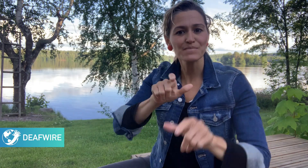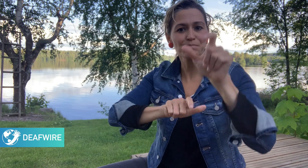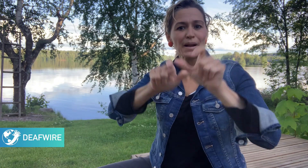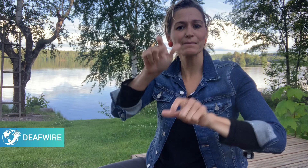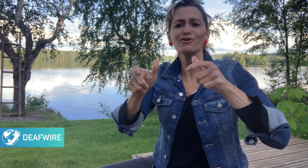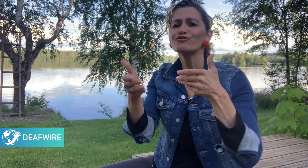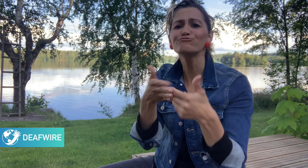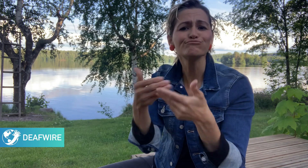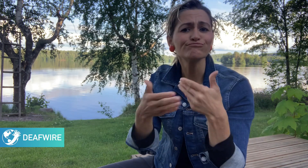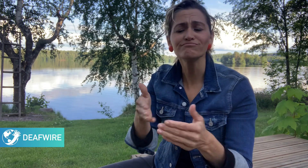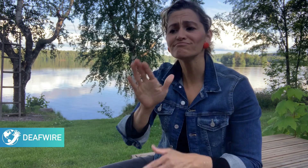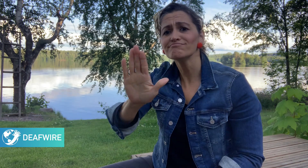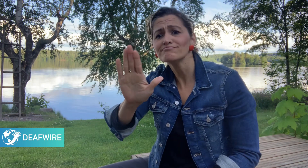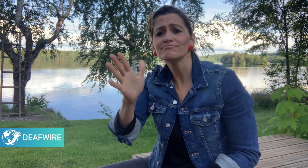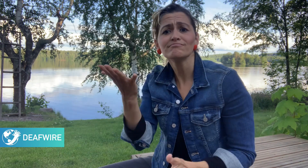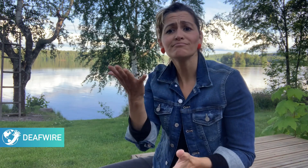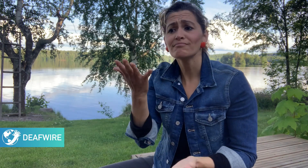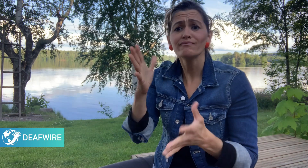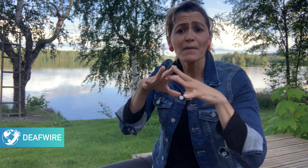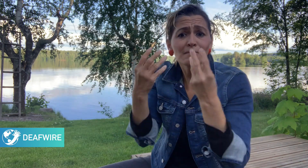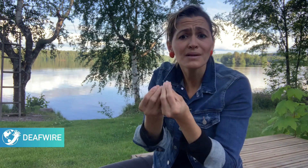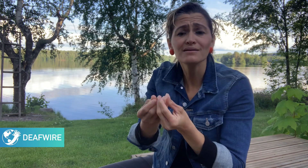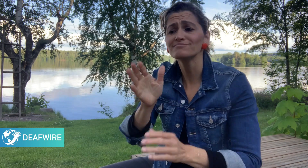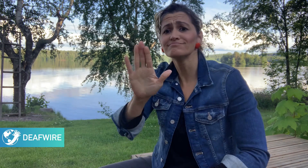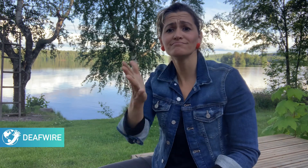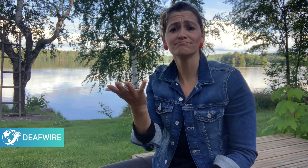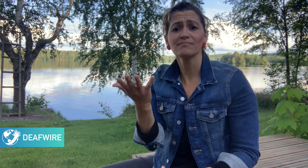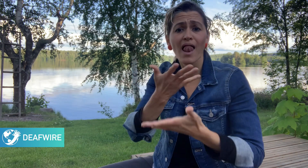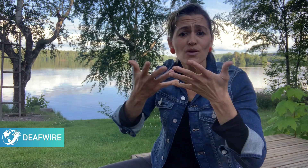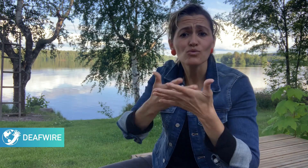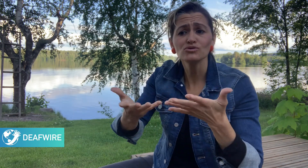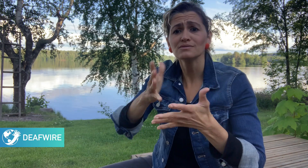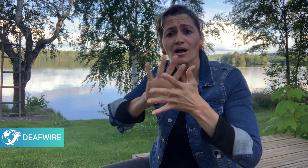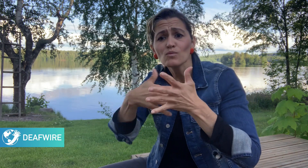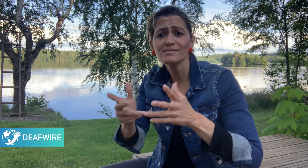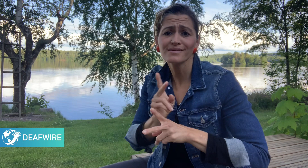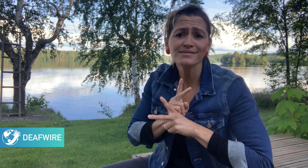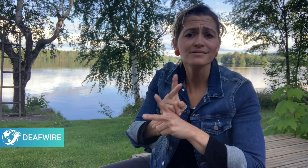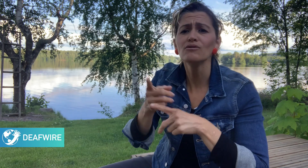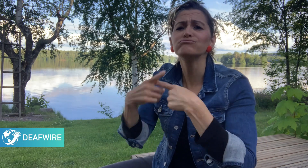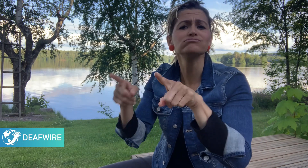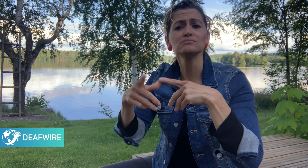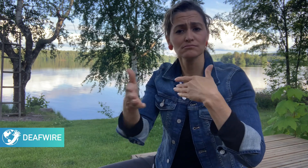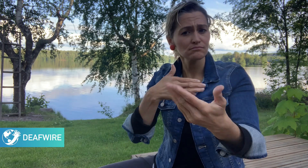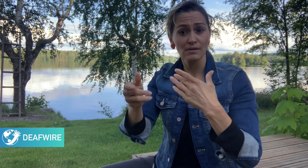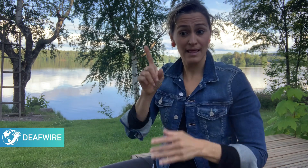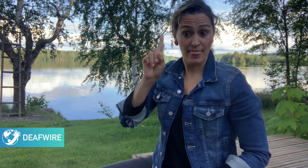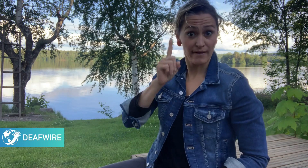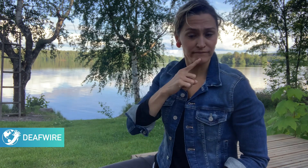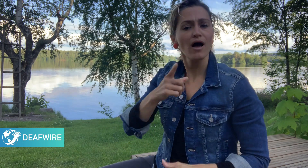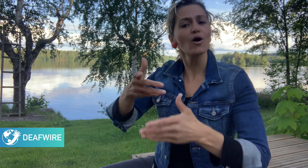from all backgrounds and identities.